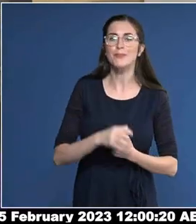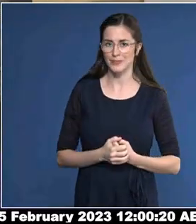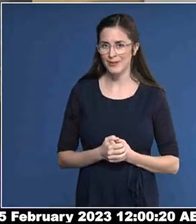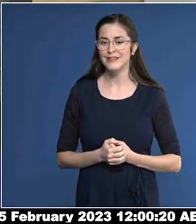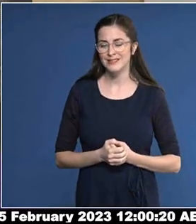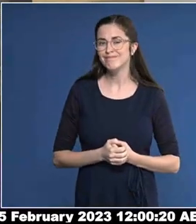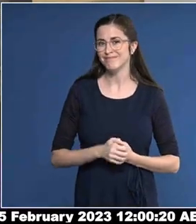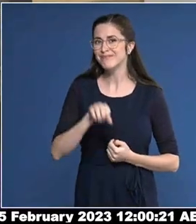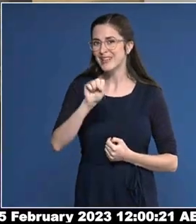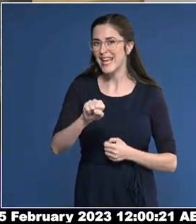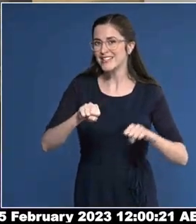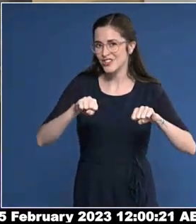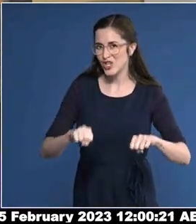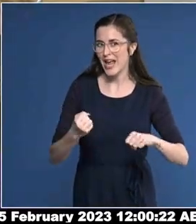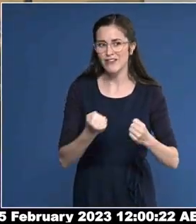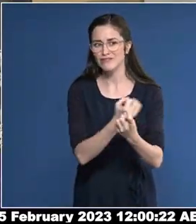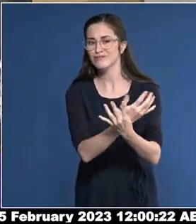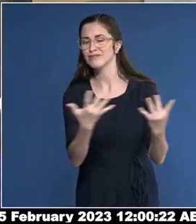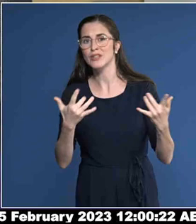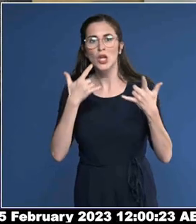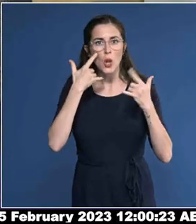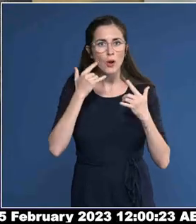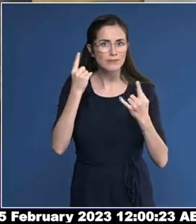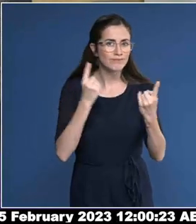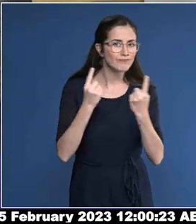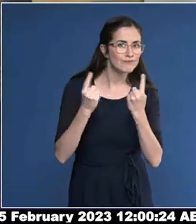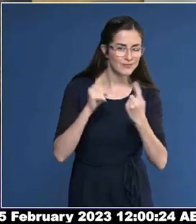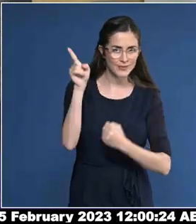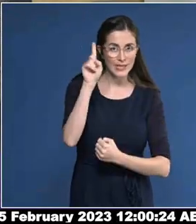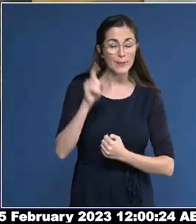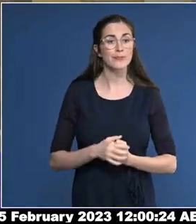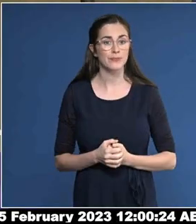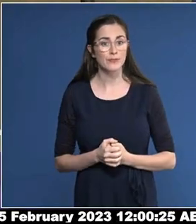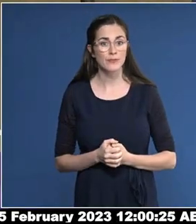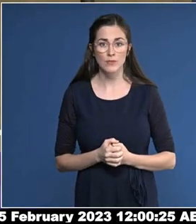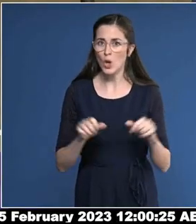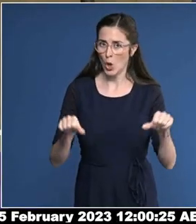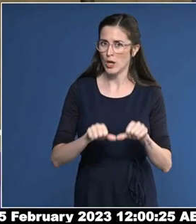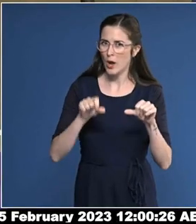made. CHAIR: Yes. I will take the appearances now for anybody who has not